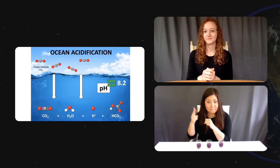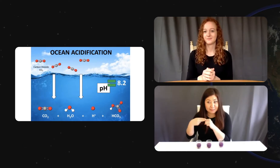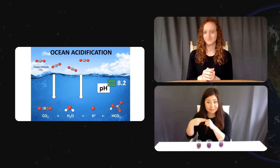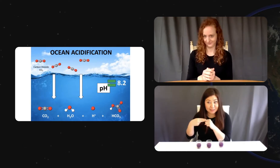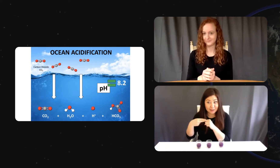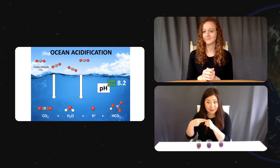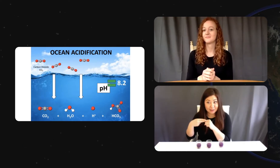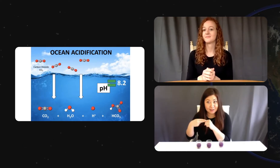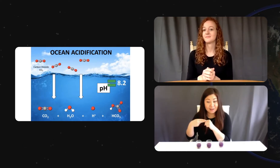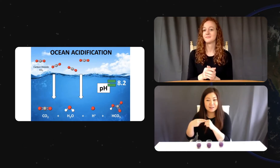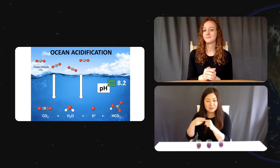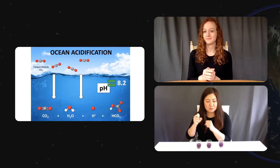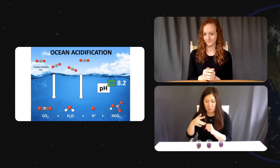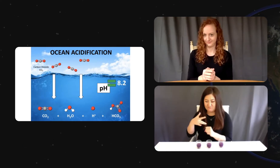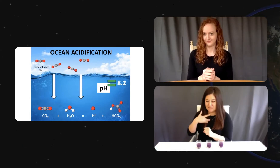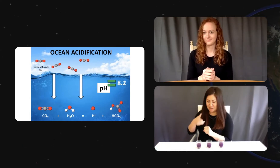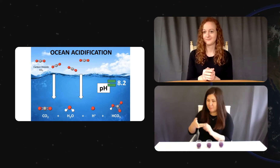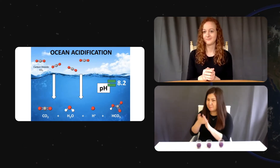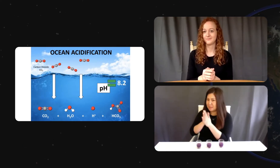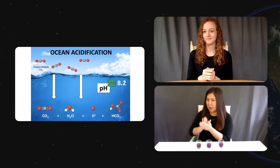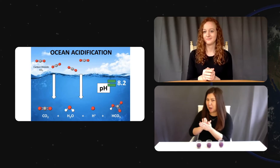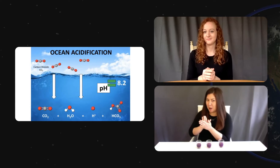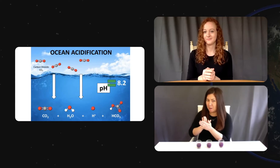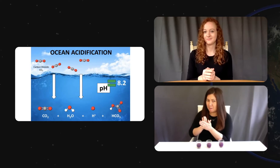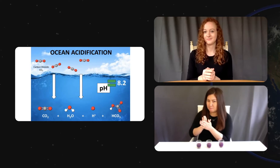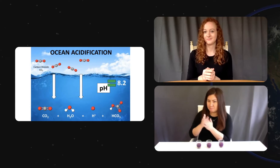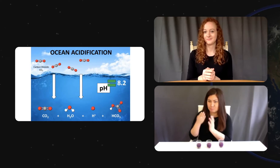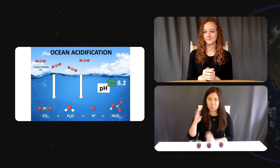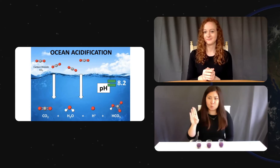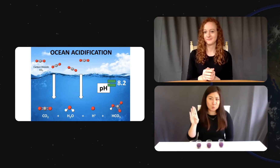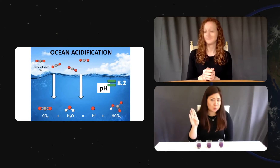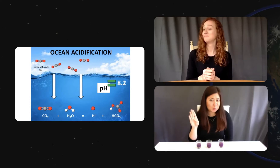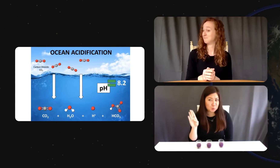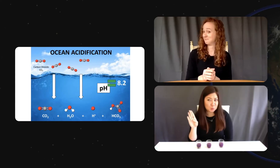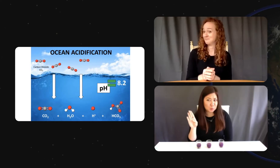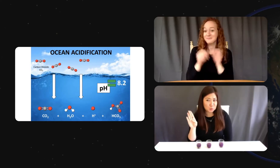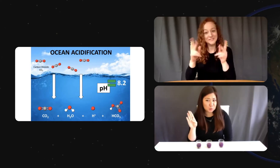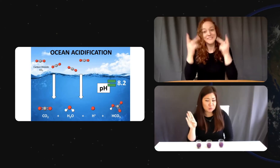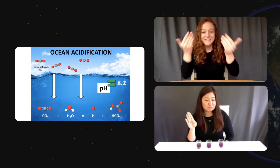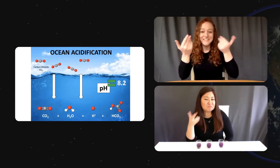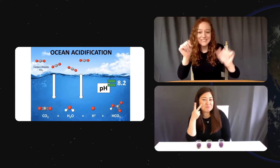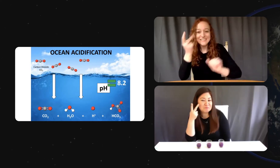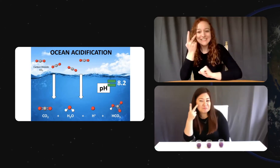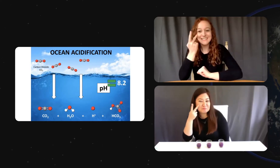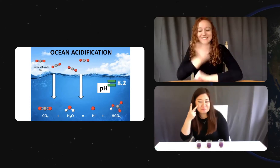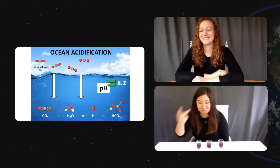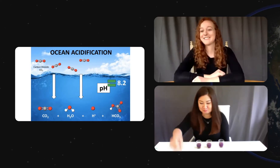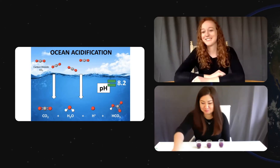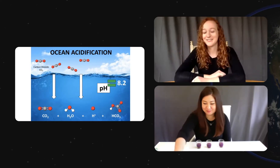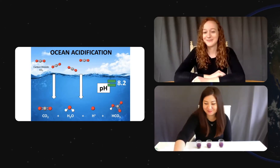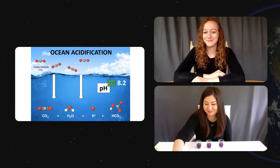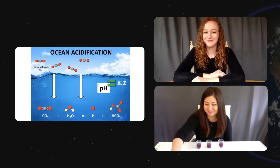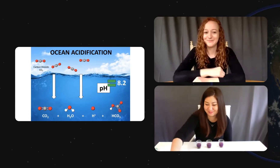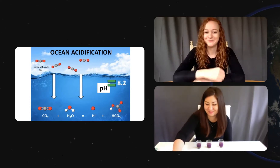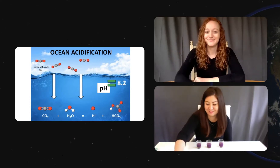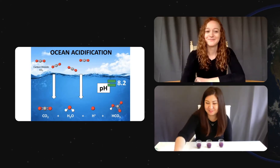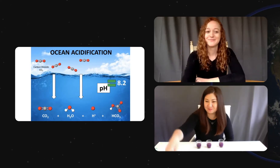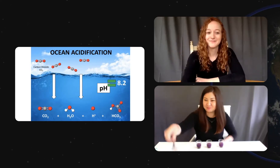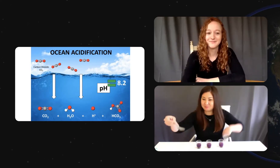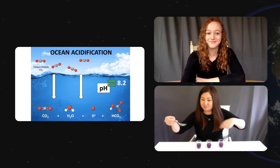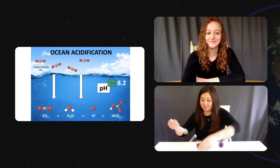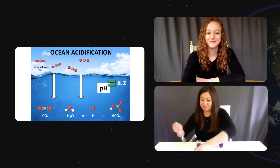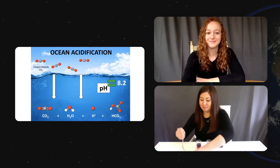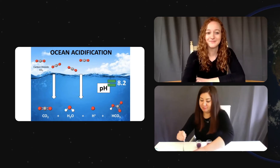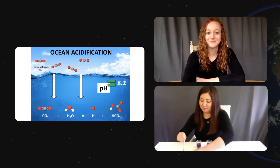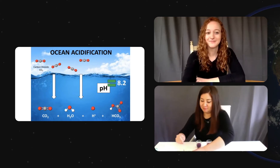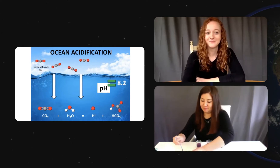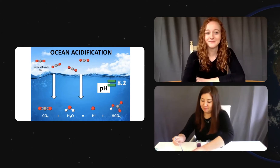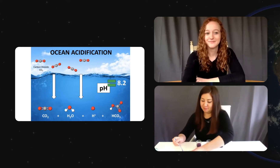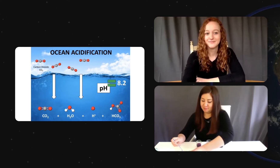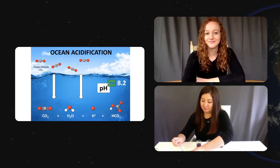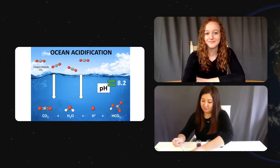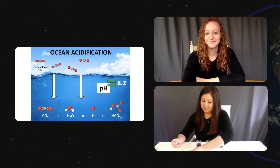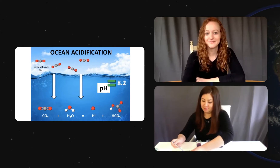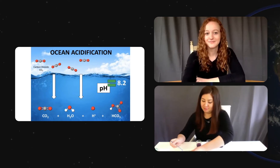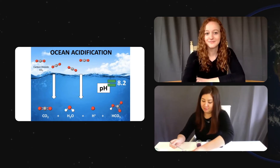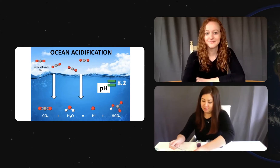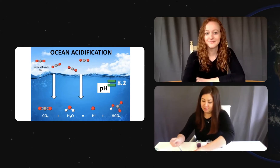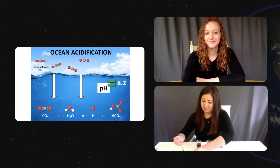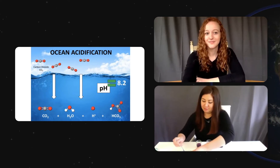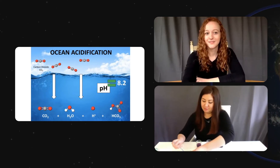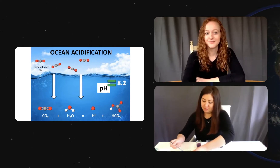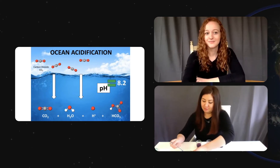I think it'll turn blue.